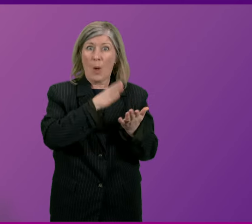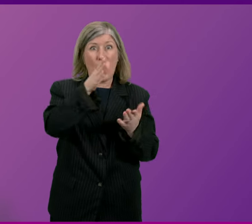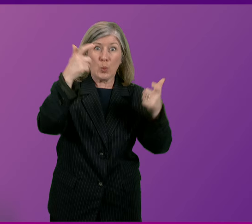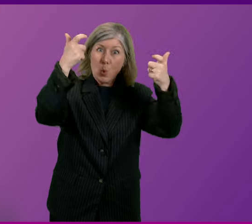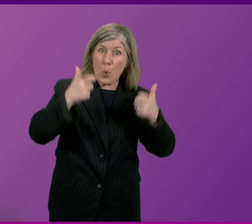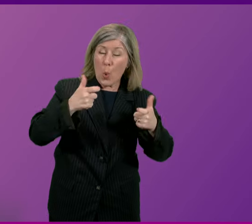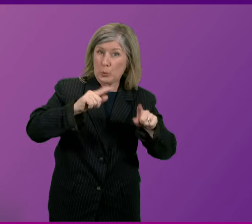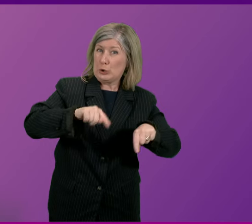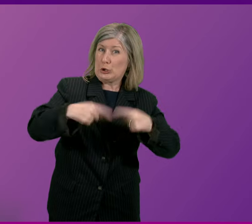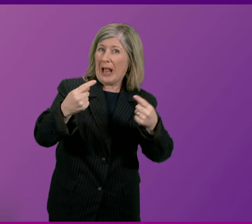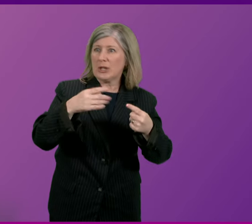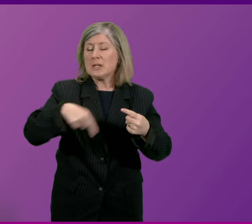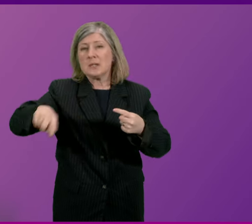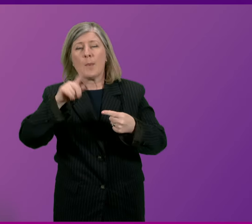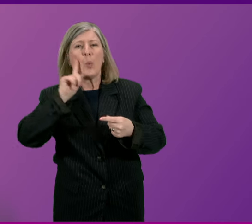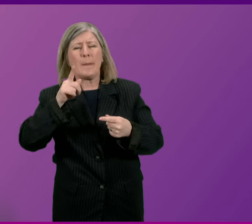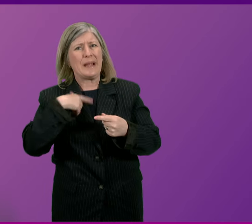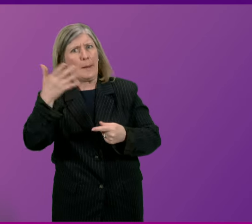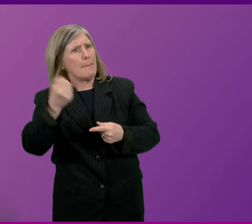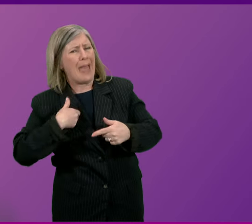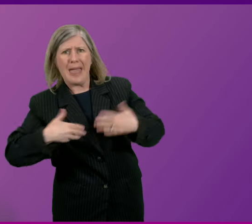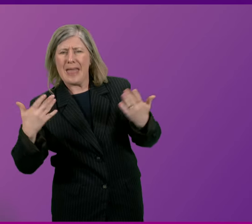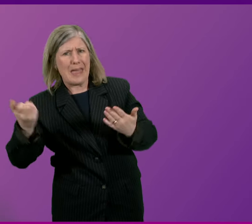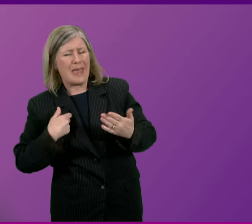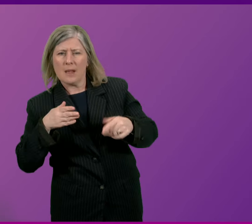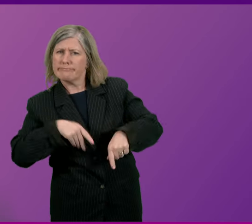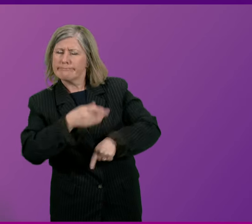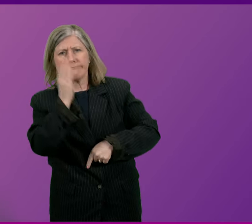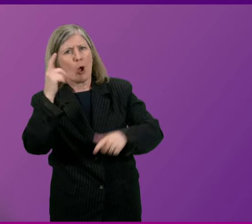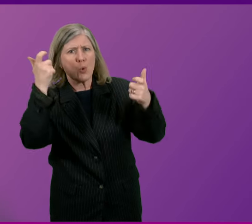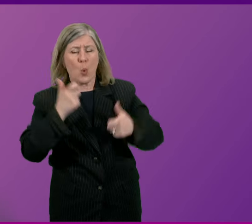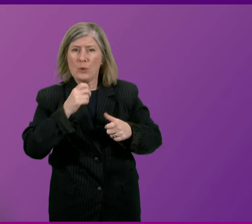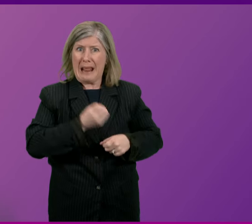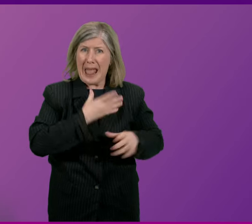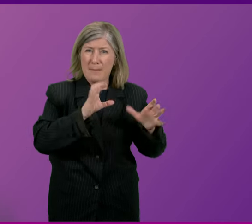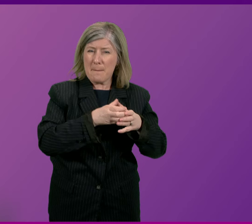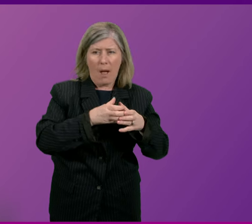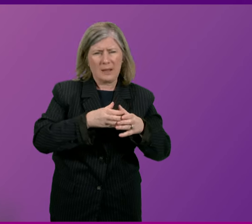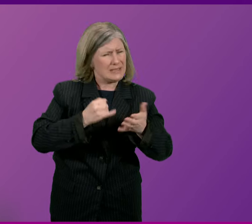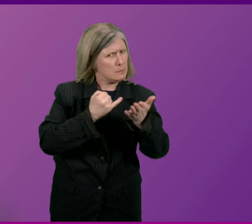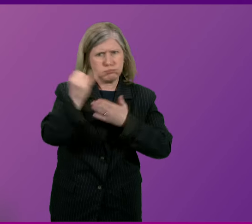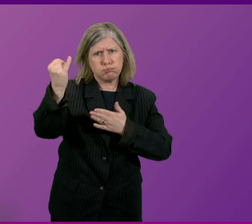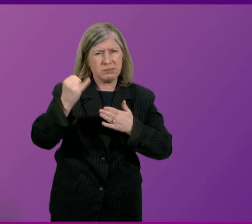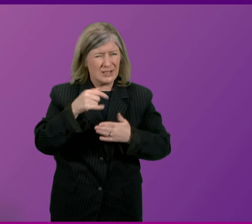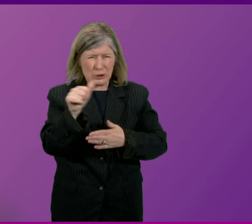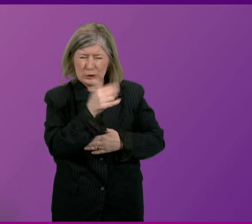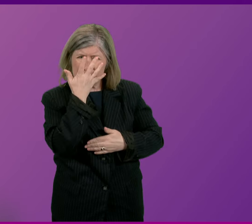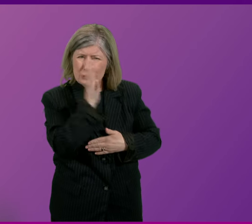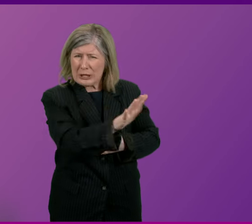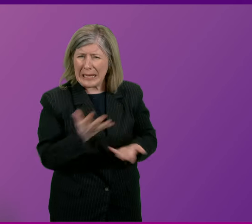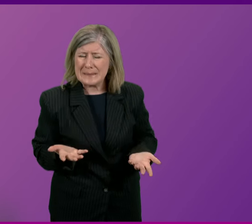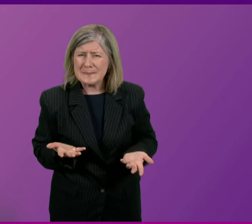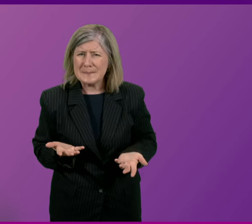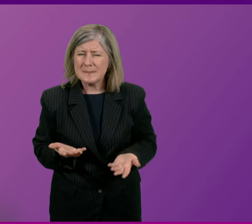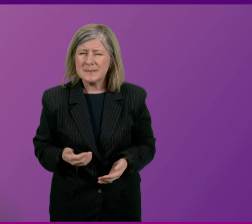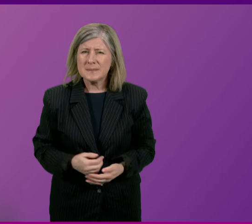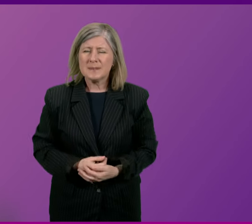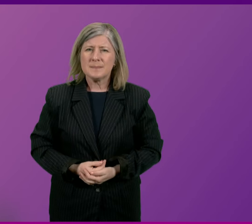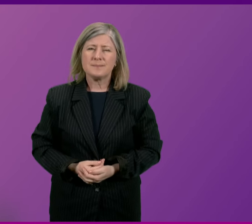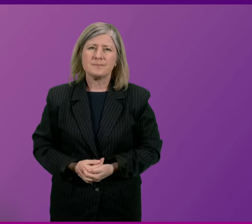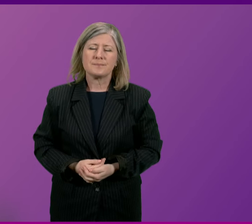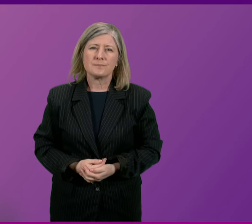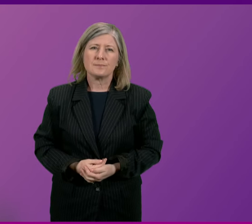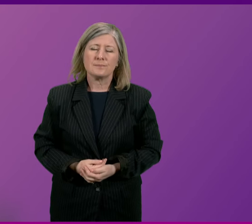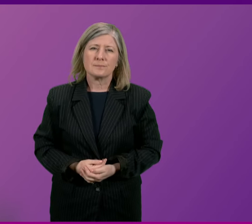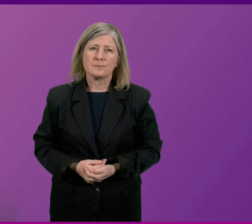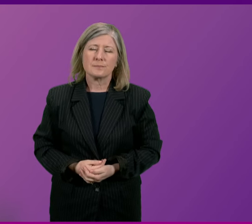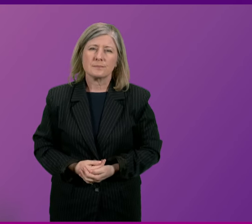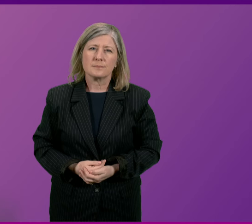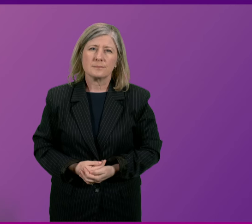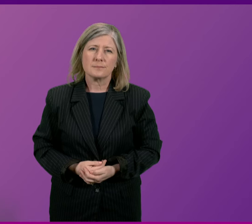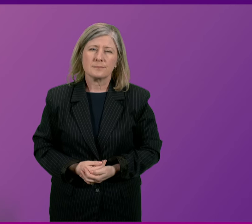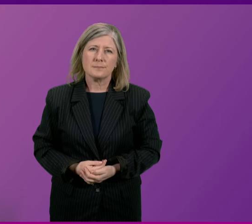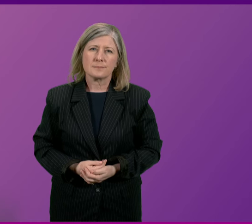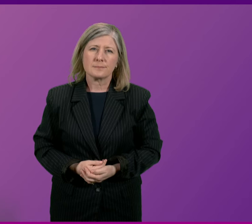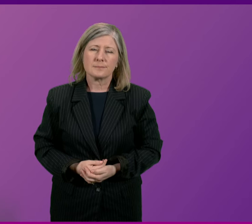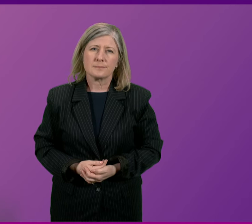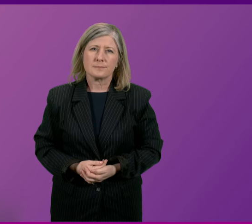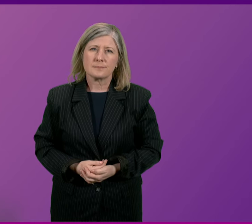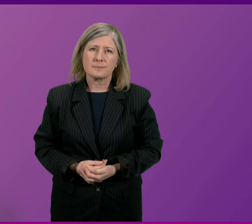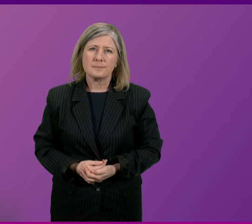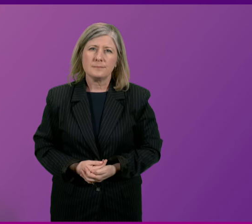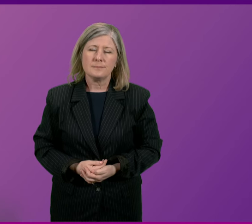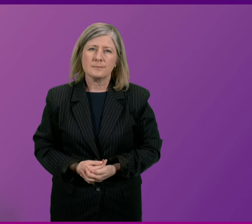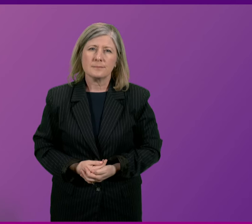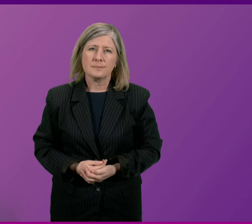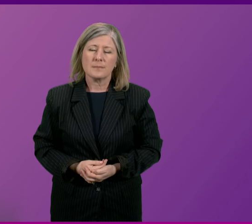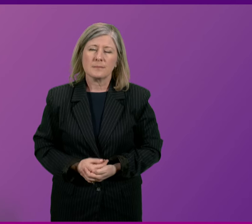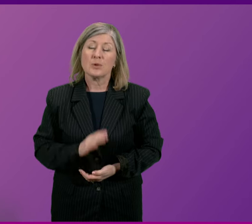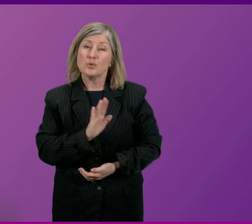of low-paid women in the city of Glasgow. The Labour Party should be utterly ashamed of that.